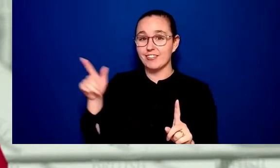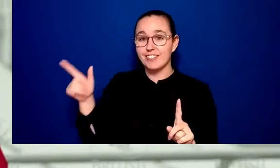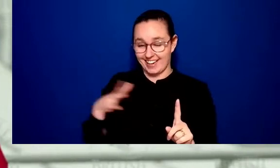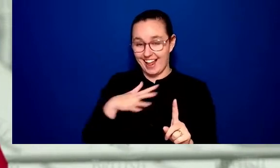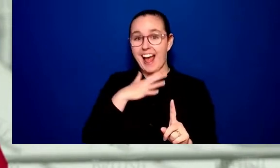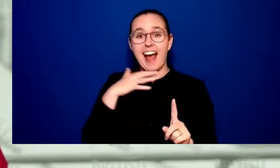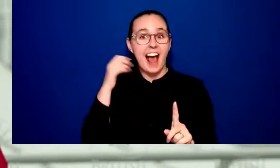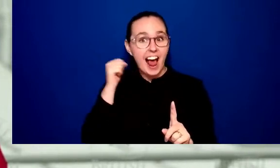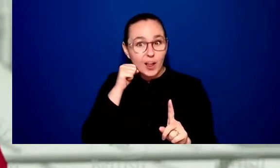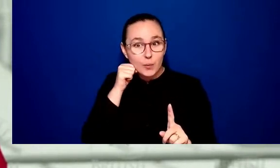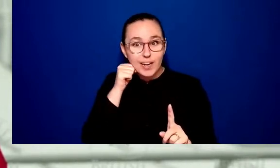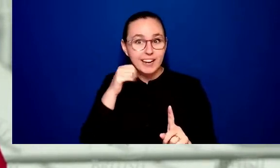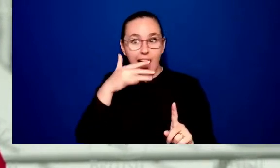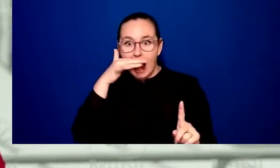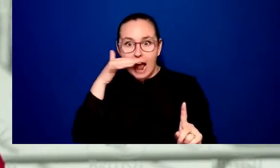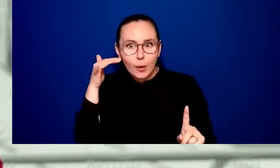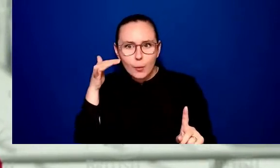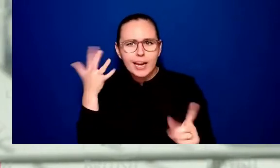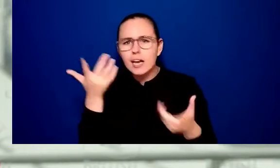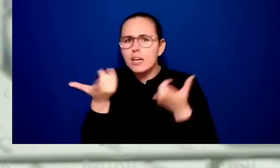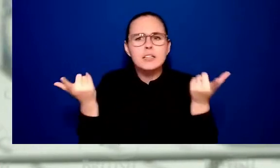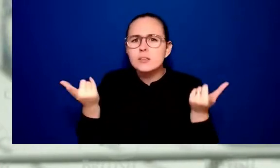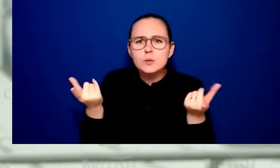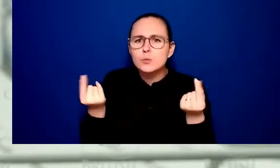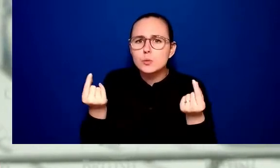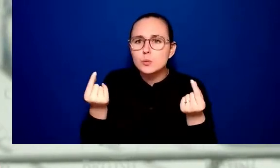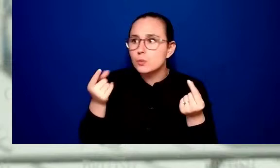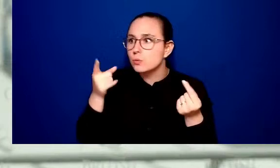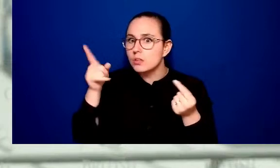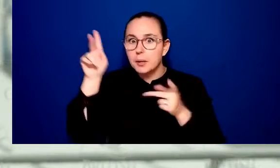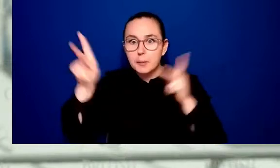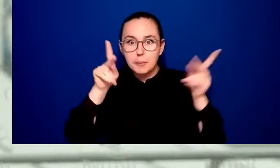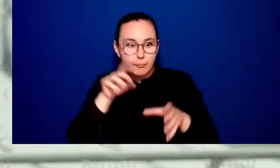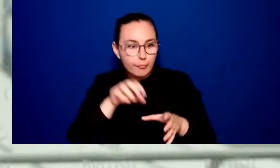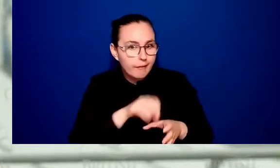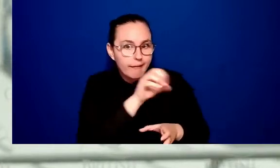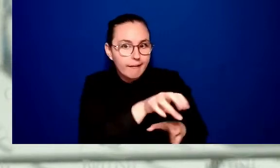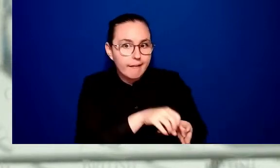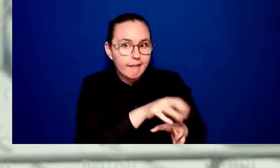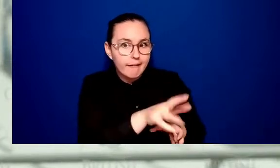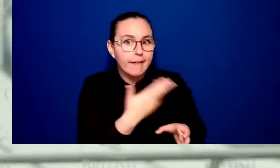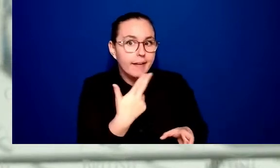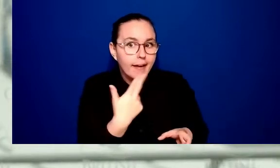hand out candy. And how would you compare the situation to last year when we saw people